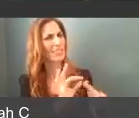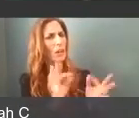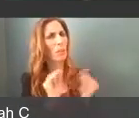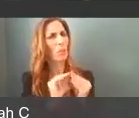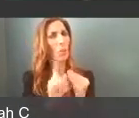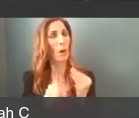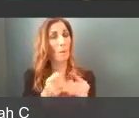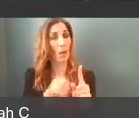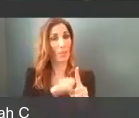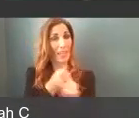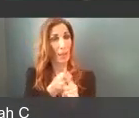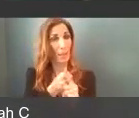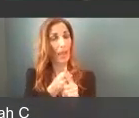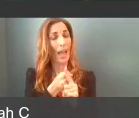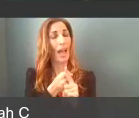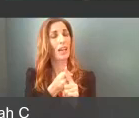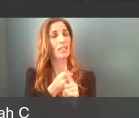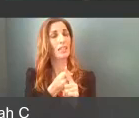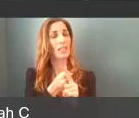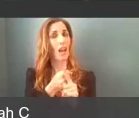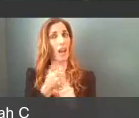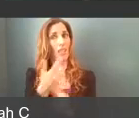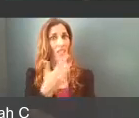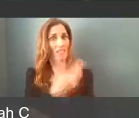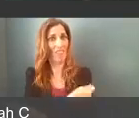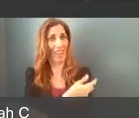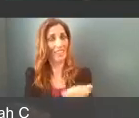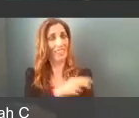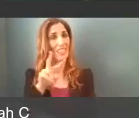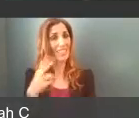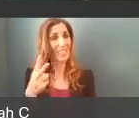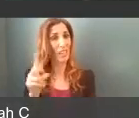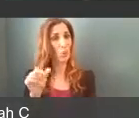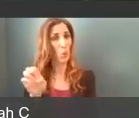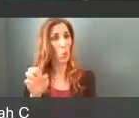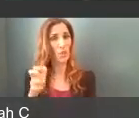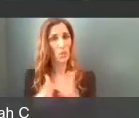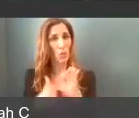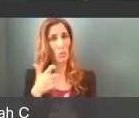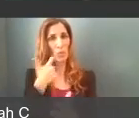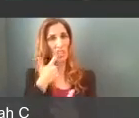of the vaccine, the second dose vaccine issue that we all just learned about from the state,